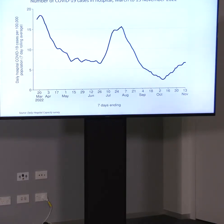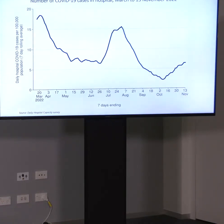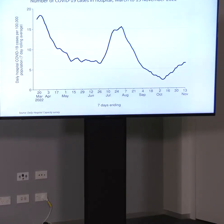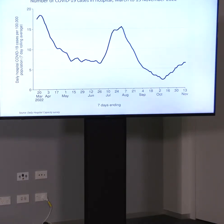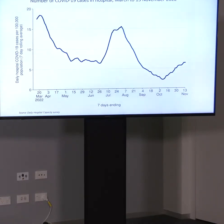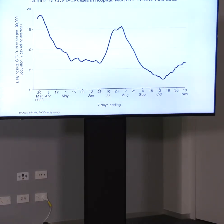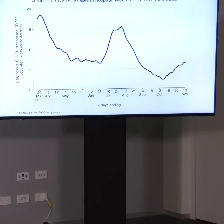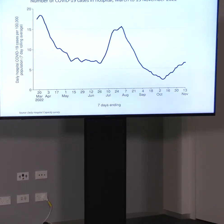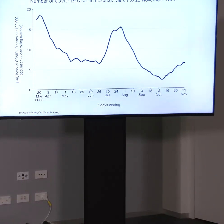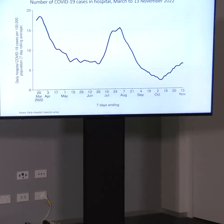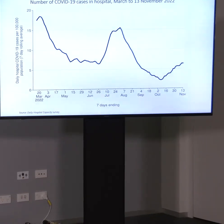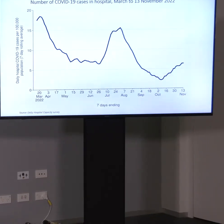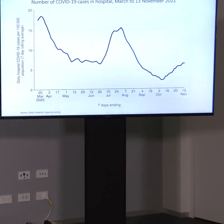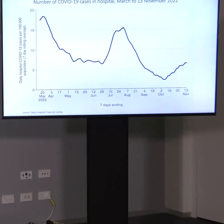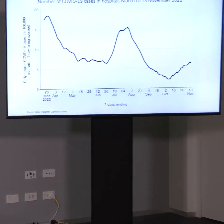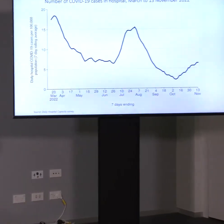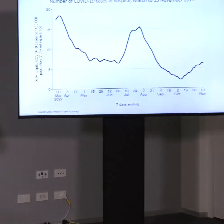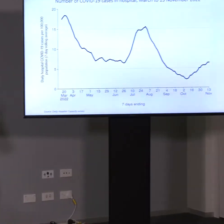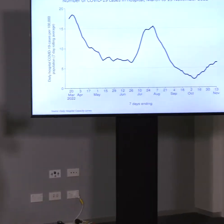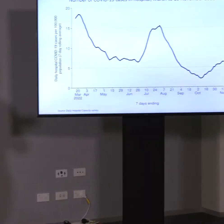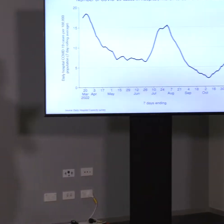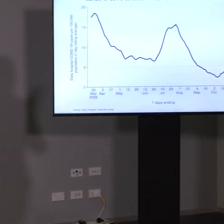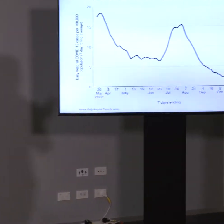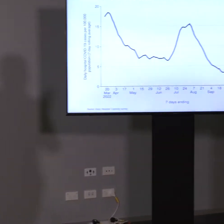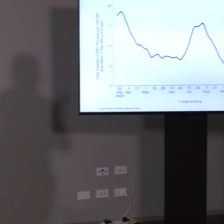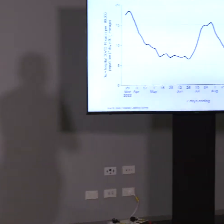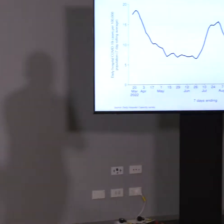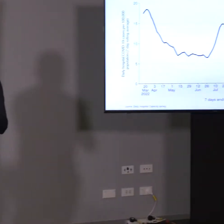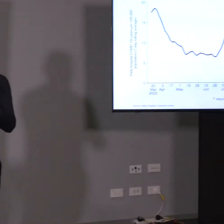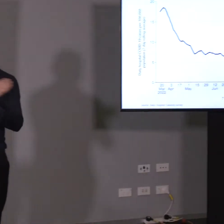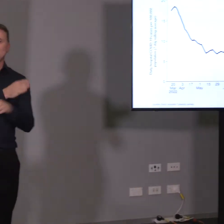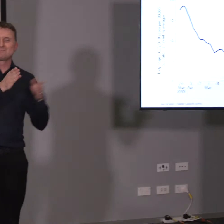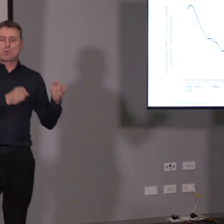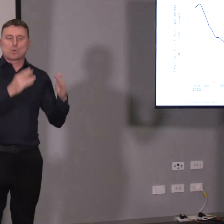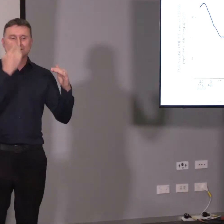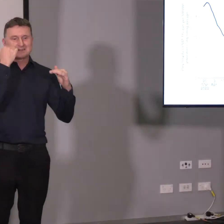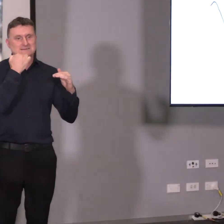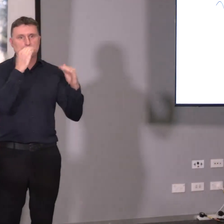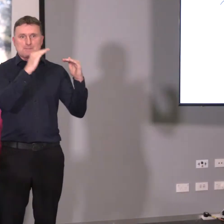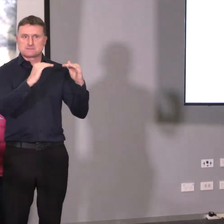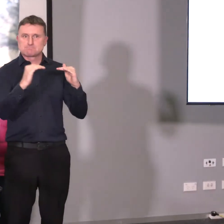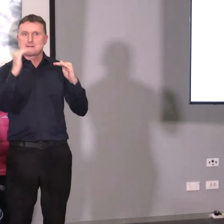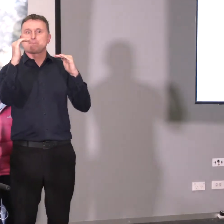people in hospital with COVID-19 from 322, the previous Sunday. But certainly